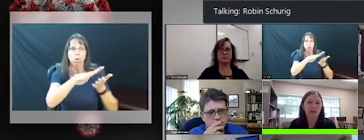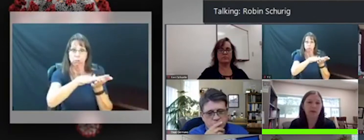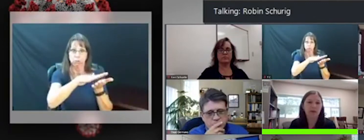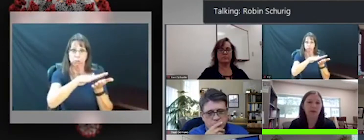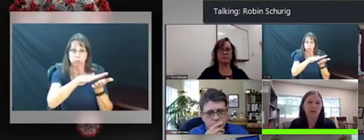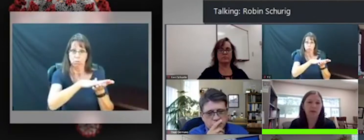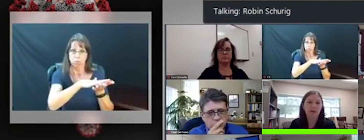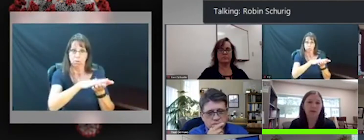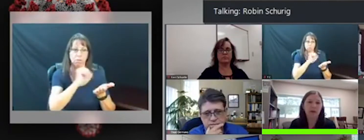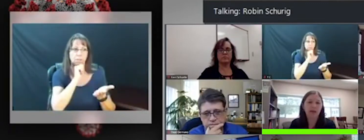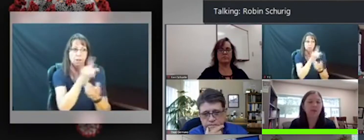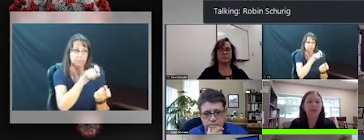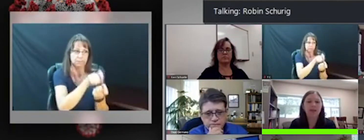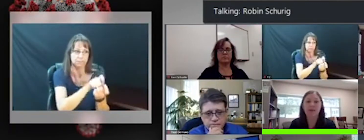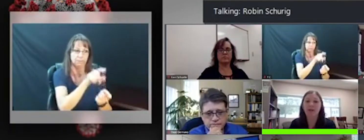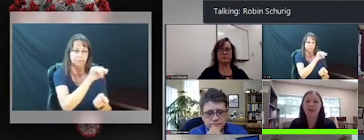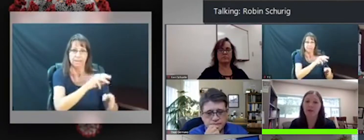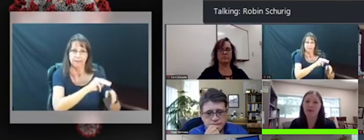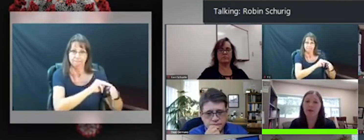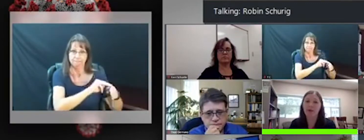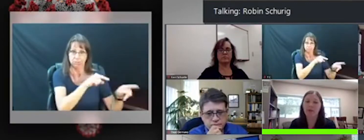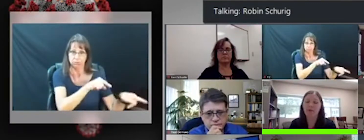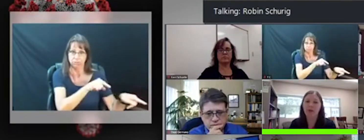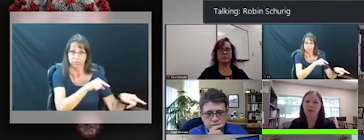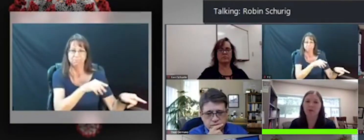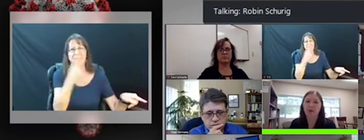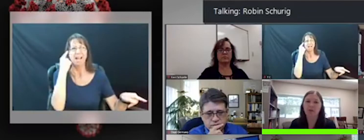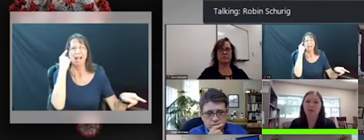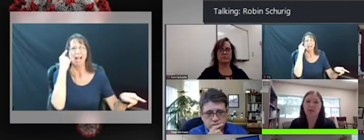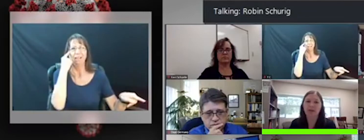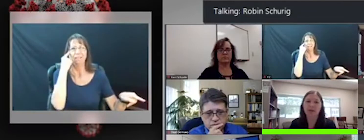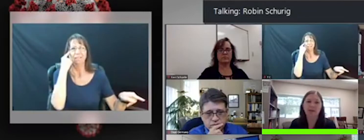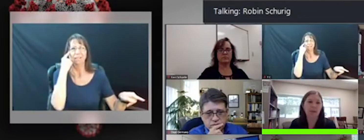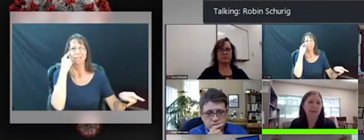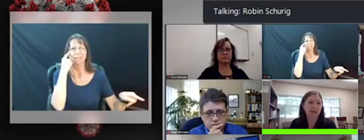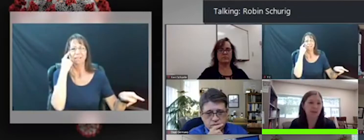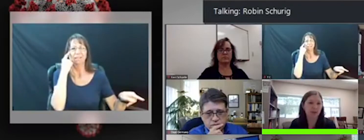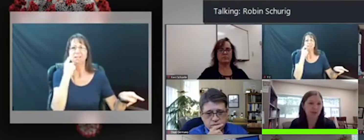there. I don't think it's much higher though than 123 because their classes